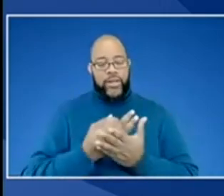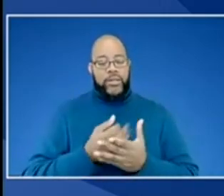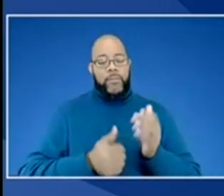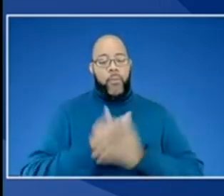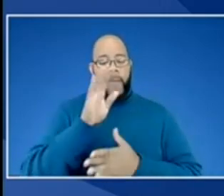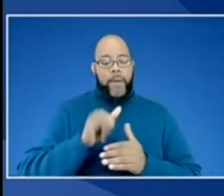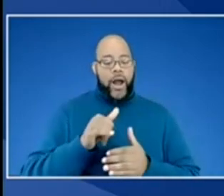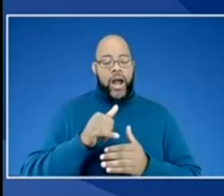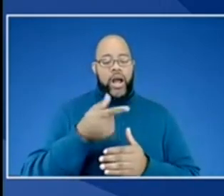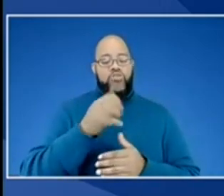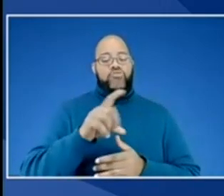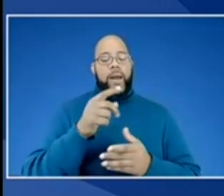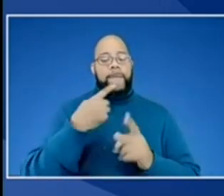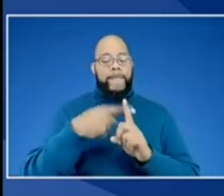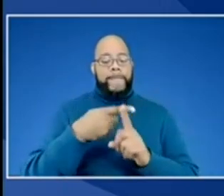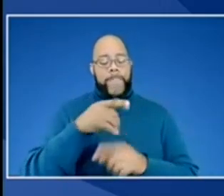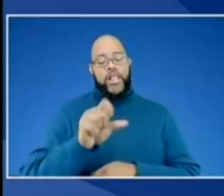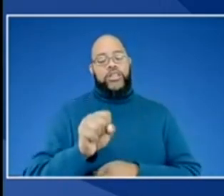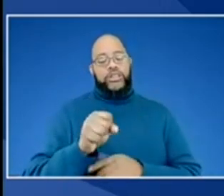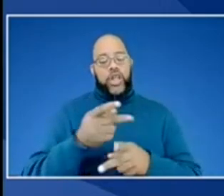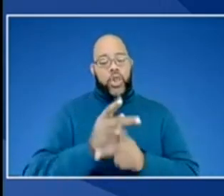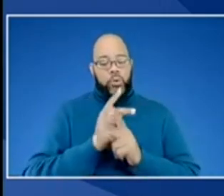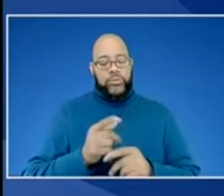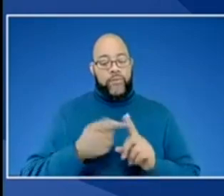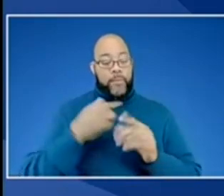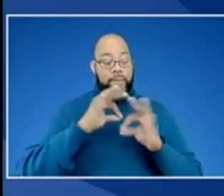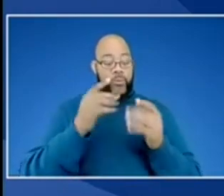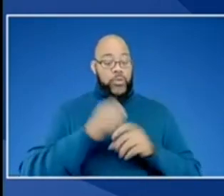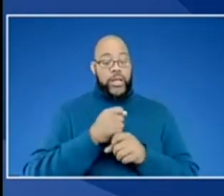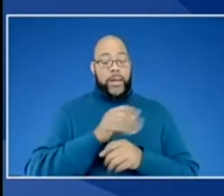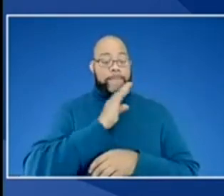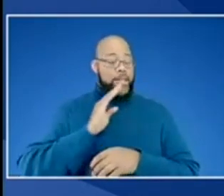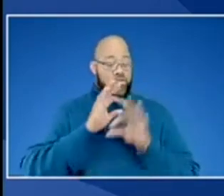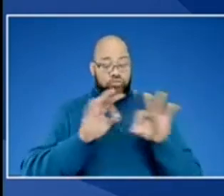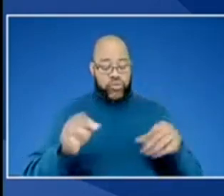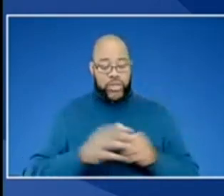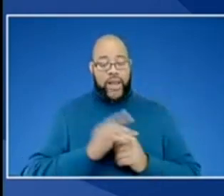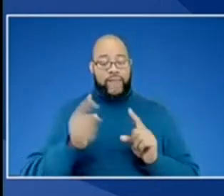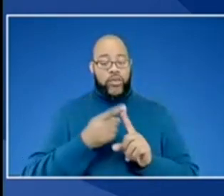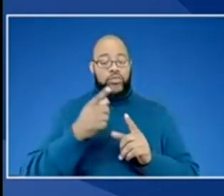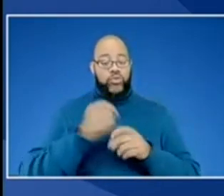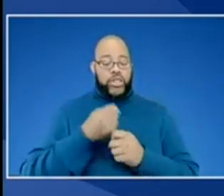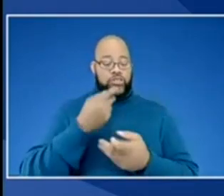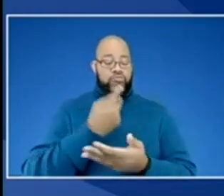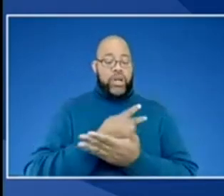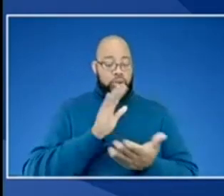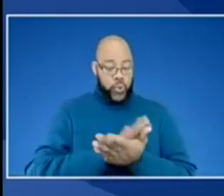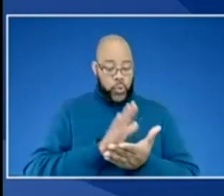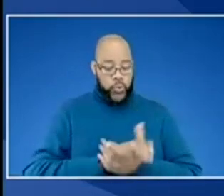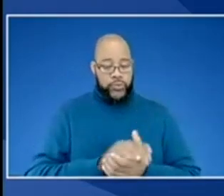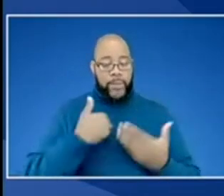Loans. I'm the first in my family to get a bachelor's degree and first for grad school. I'm here because I've borrowed